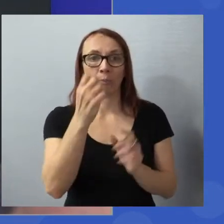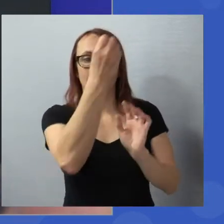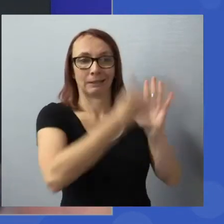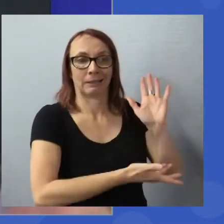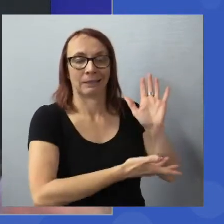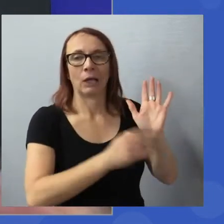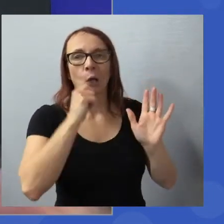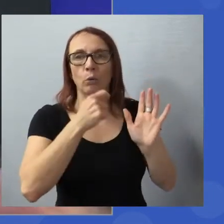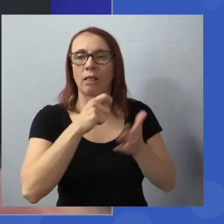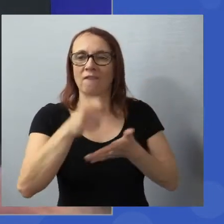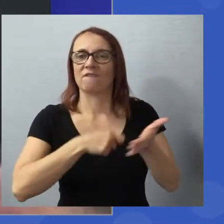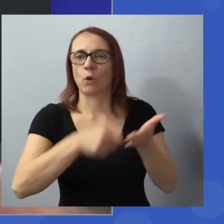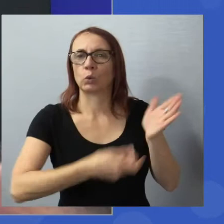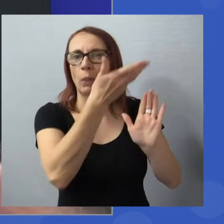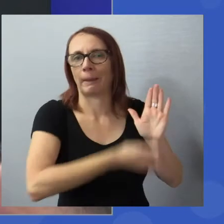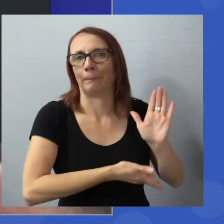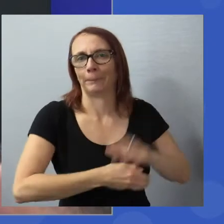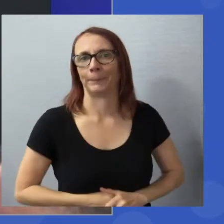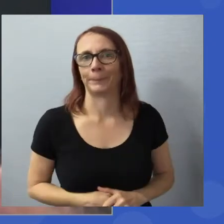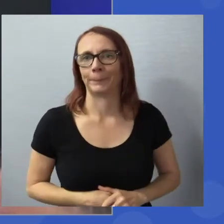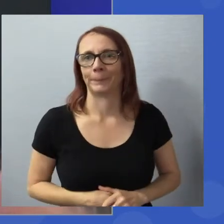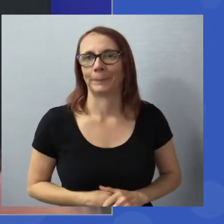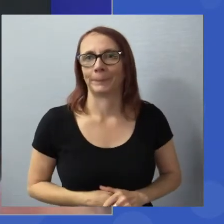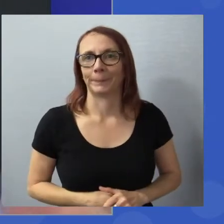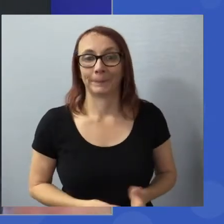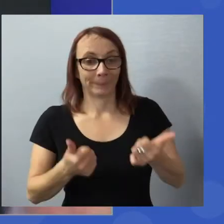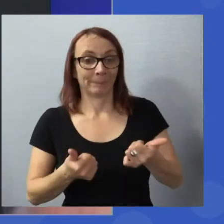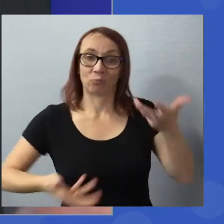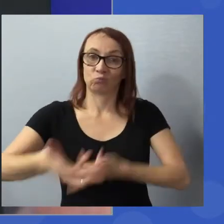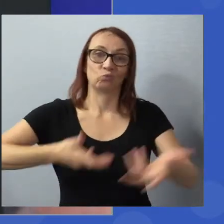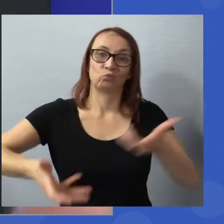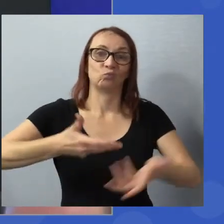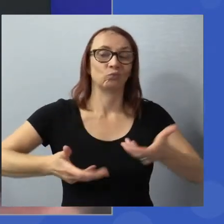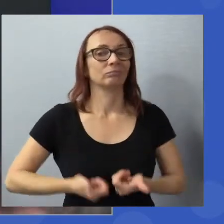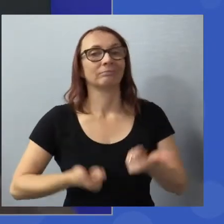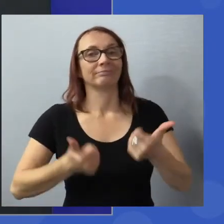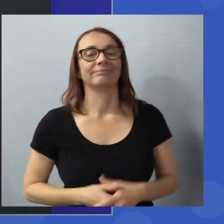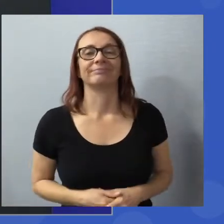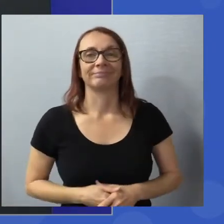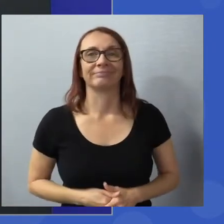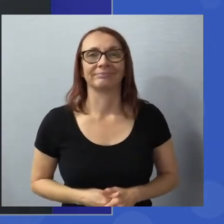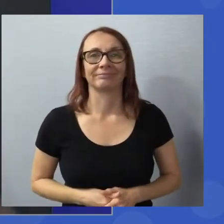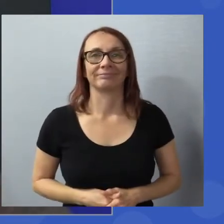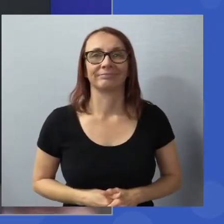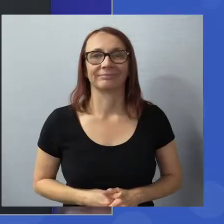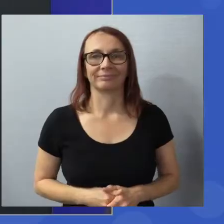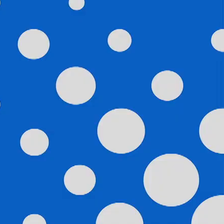them so yeah there's chatting and clarifying and all that good stuff all right